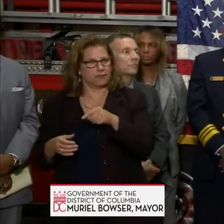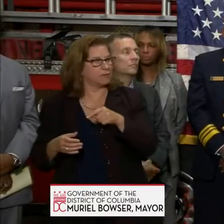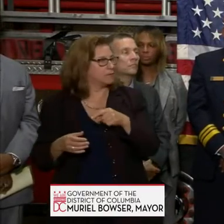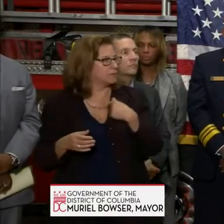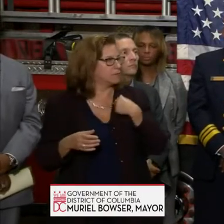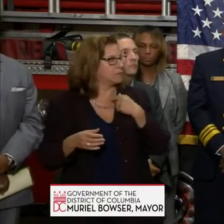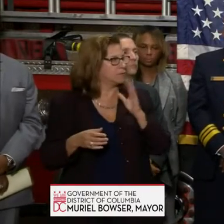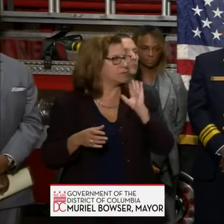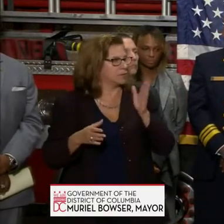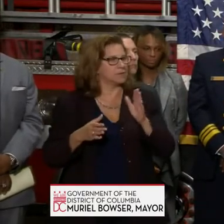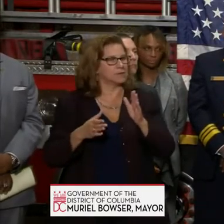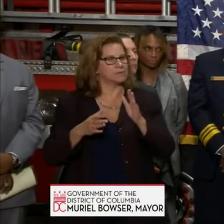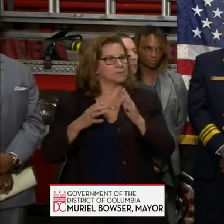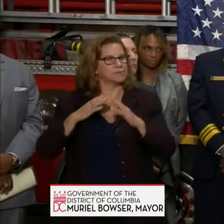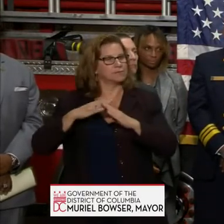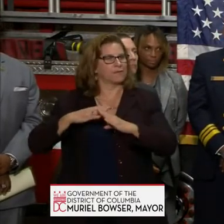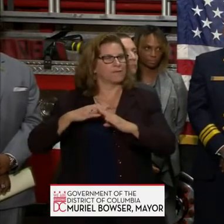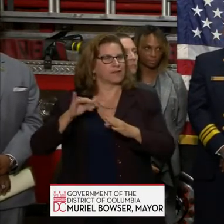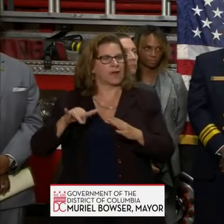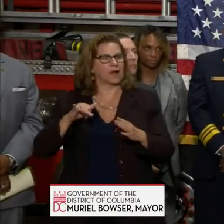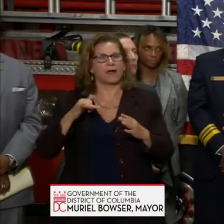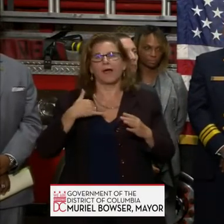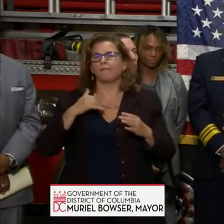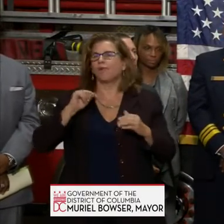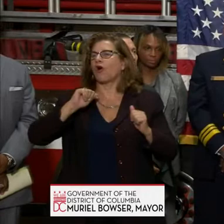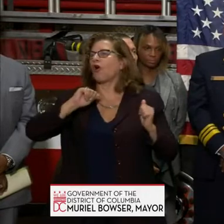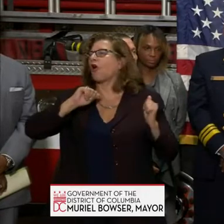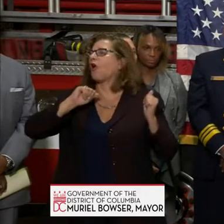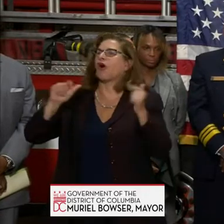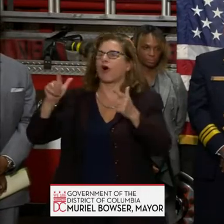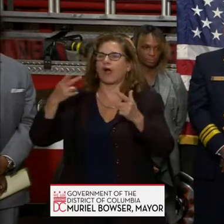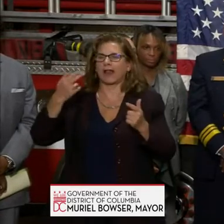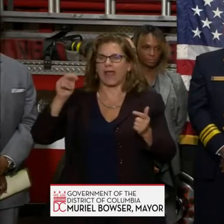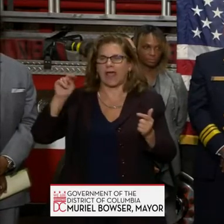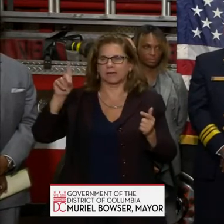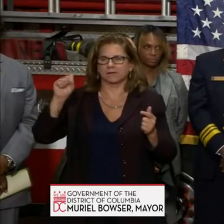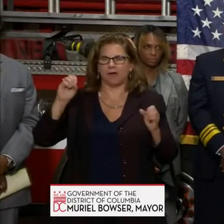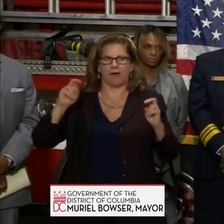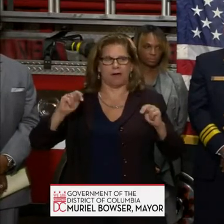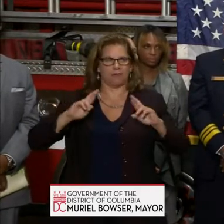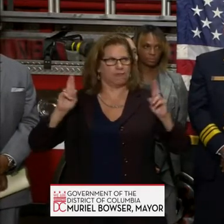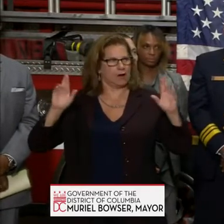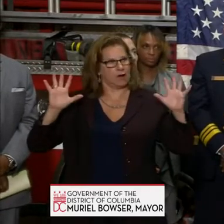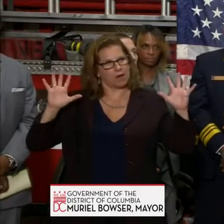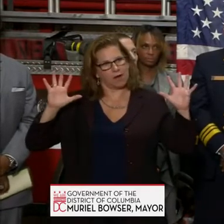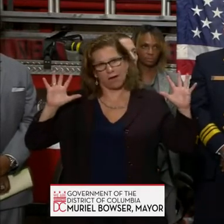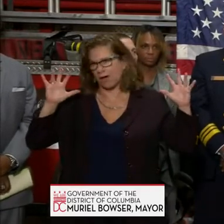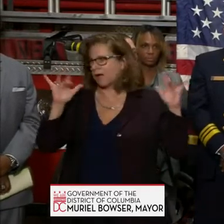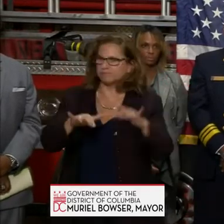IT WILL BE AN ALL HANDS ON DECK EFFORT FOR OUR AGENCY SO WE WILL HAVE MEMBERS OF OUR TRAFFIC CONTROL TEAMS AND OTHERS